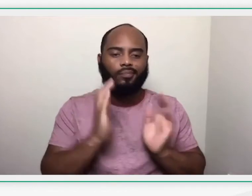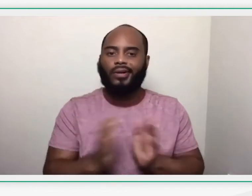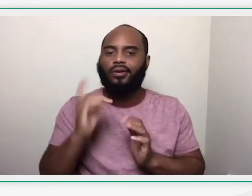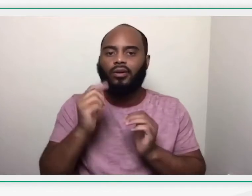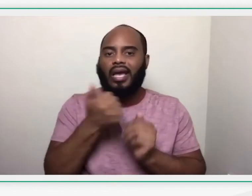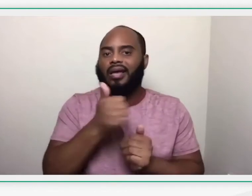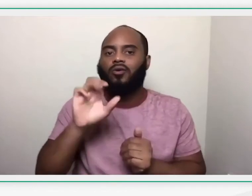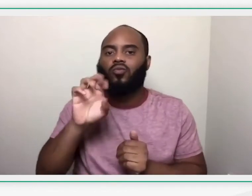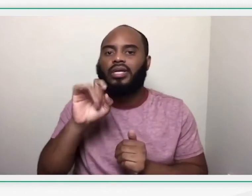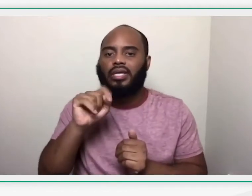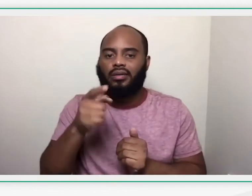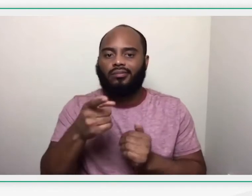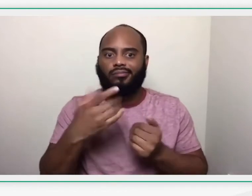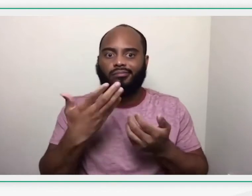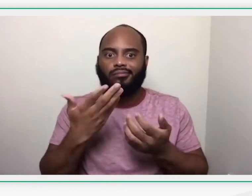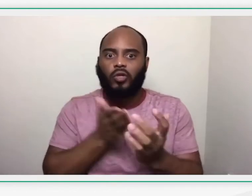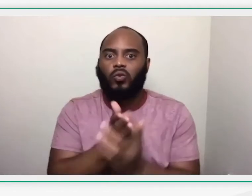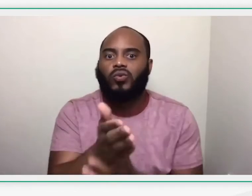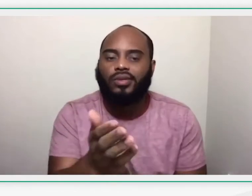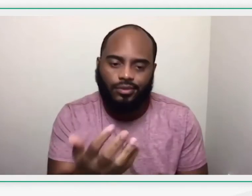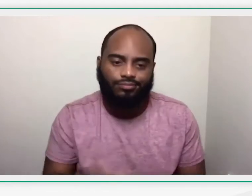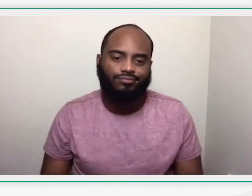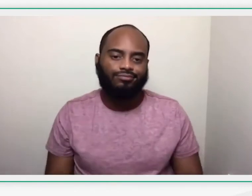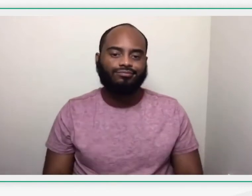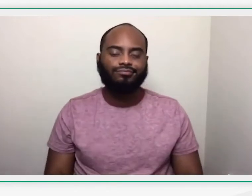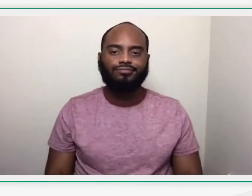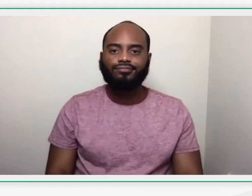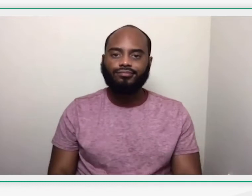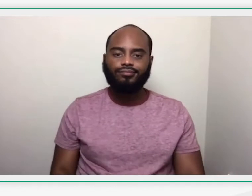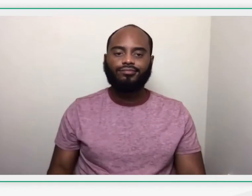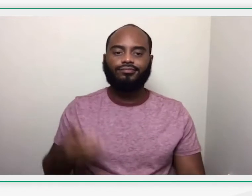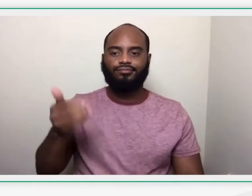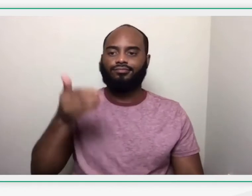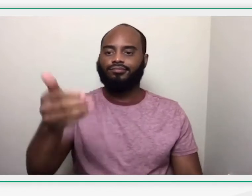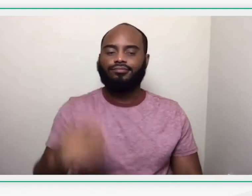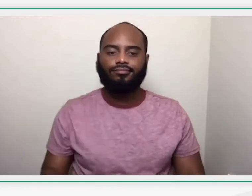The goal is to help you prepare and plan your credit successes.